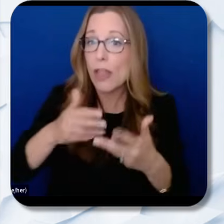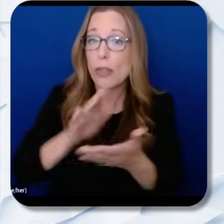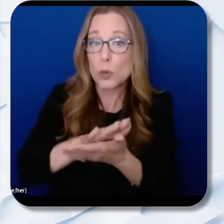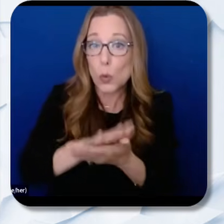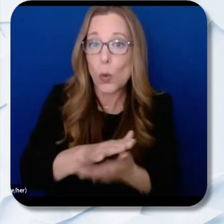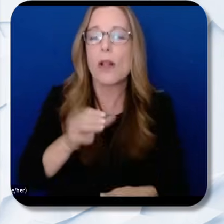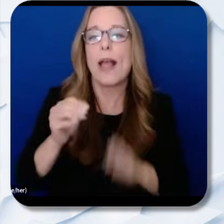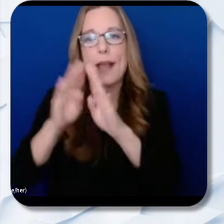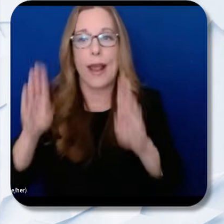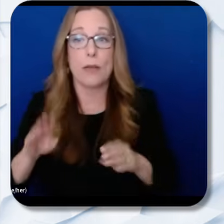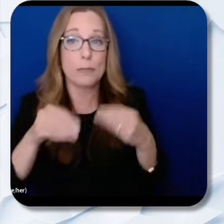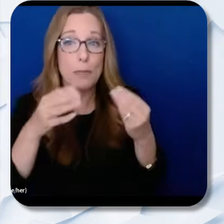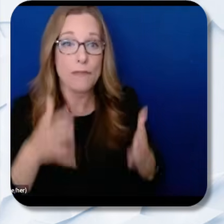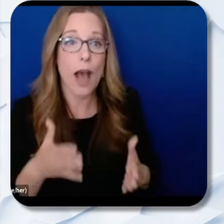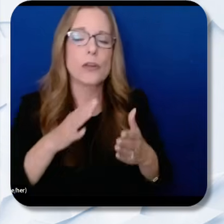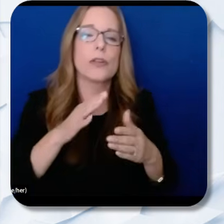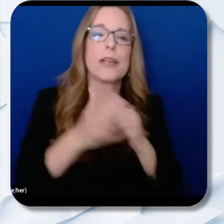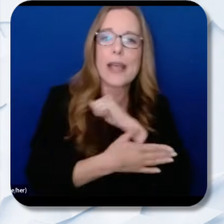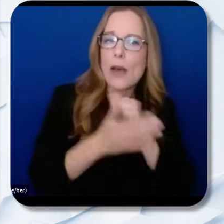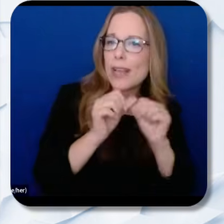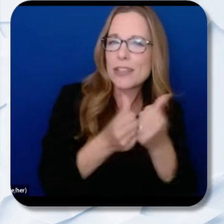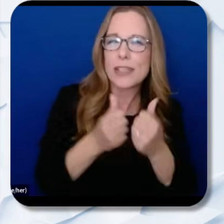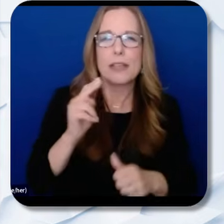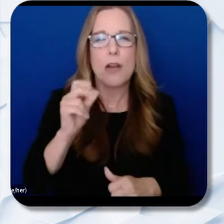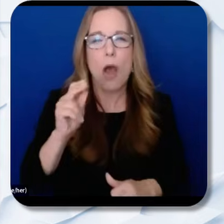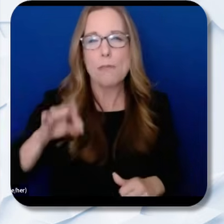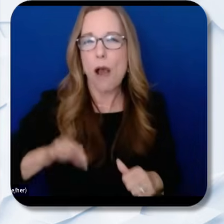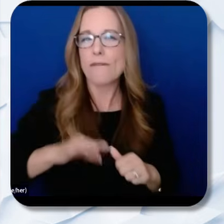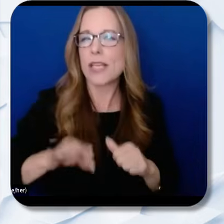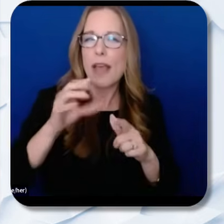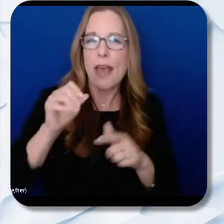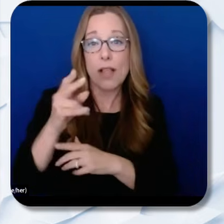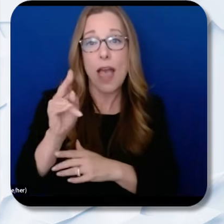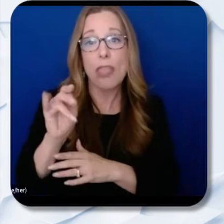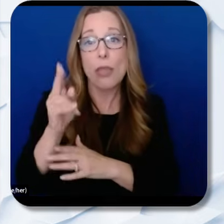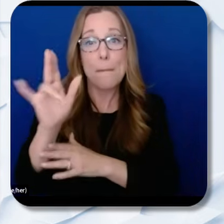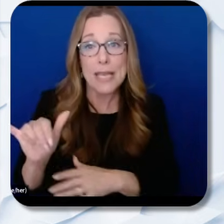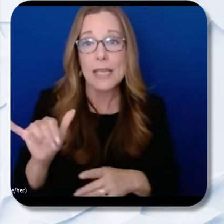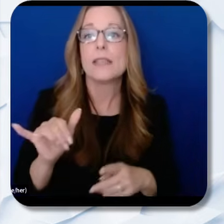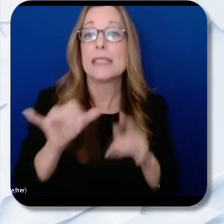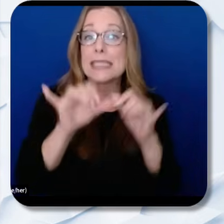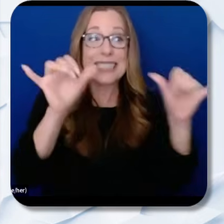Students are more… essentially, students remain connected to school, and educational disruptions can be minimized.